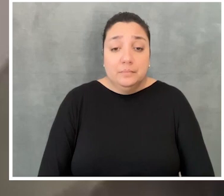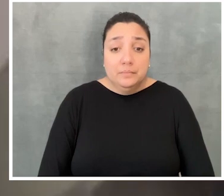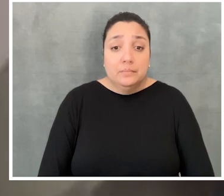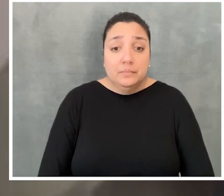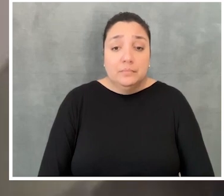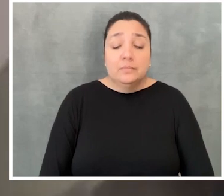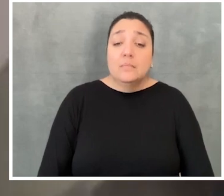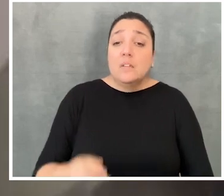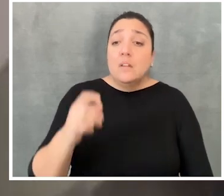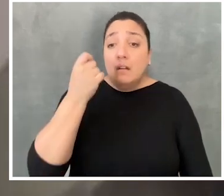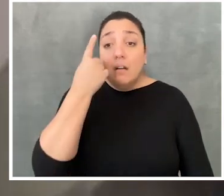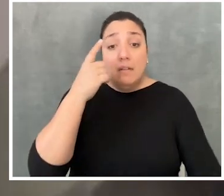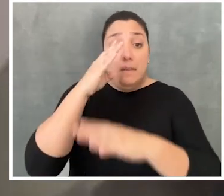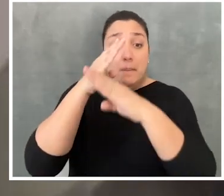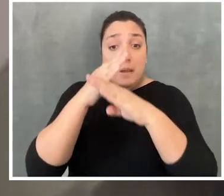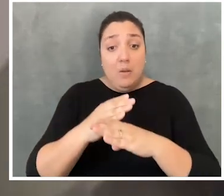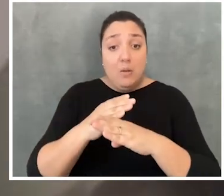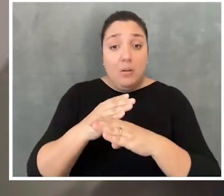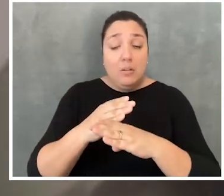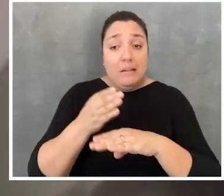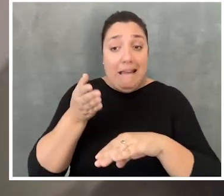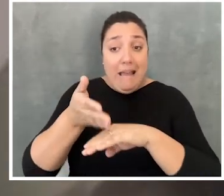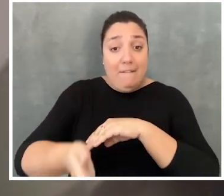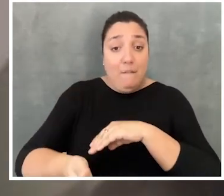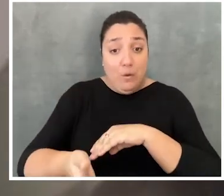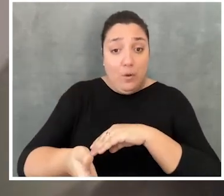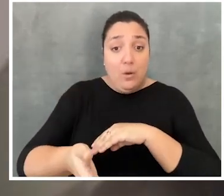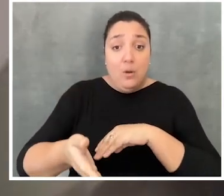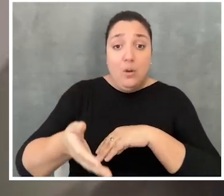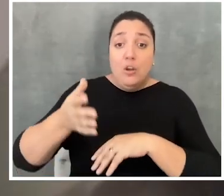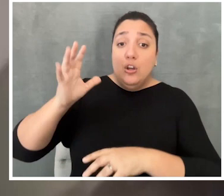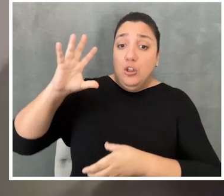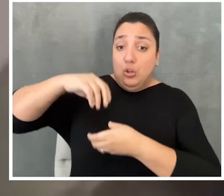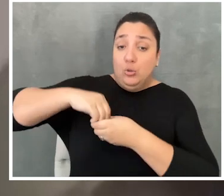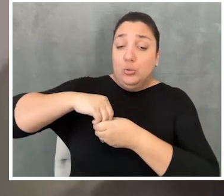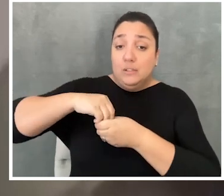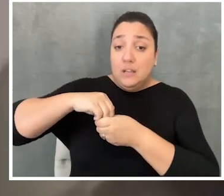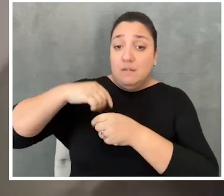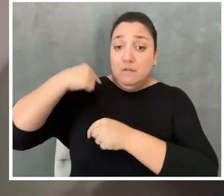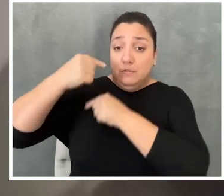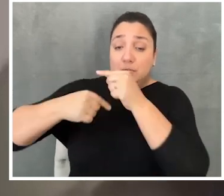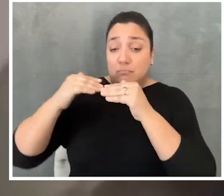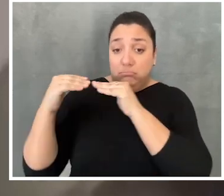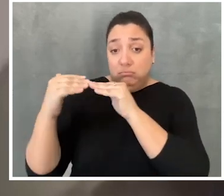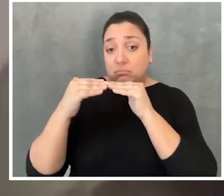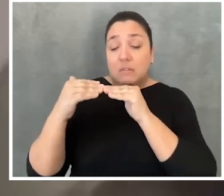the Inclusive Generation Equality came up with the Feminist Accessibility Protocol